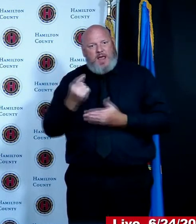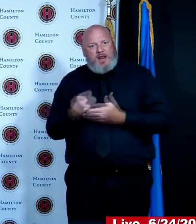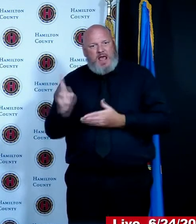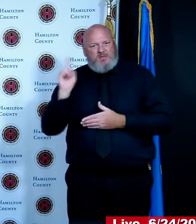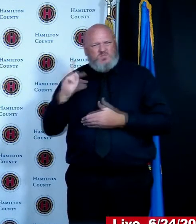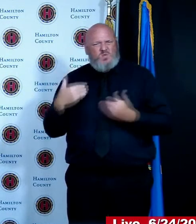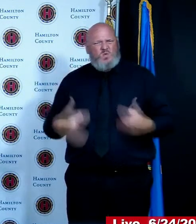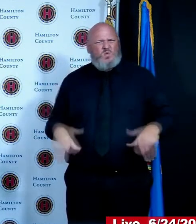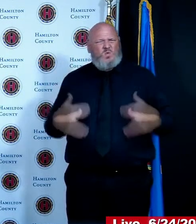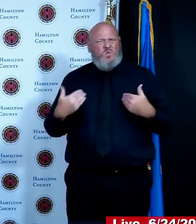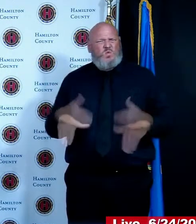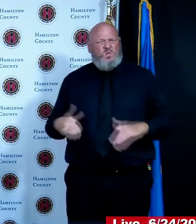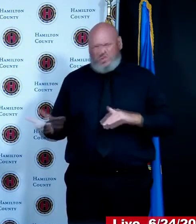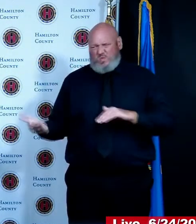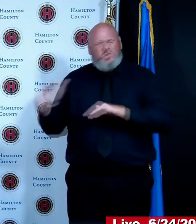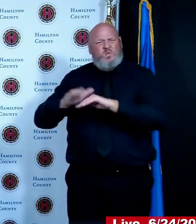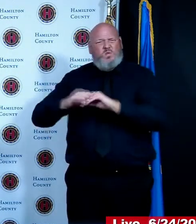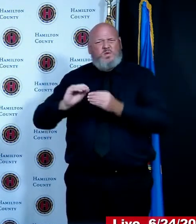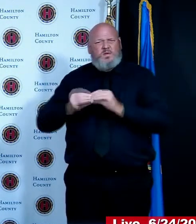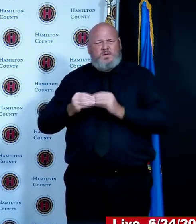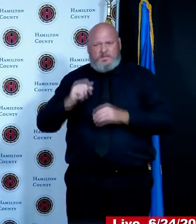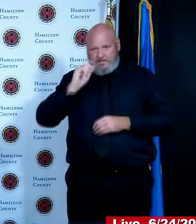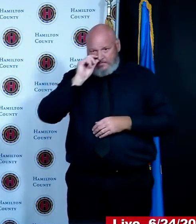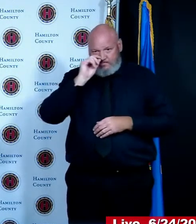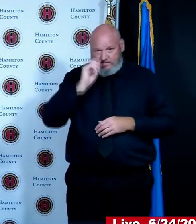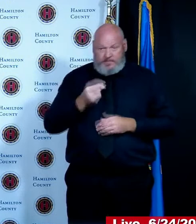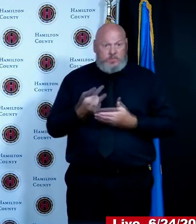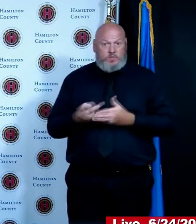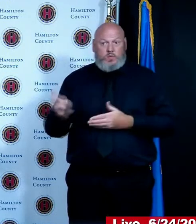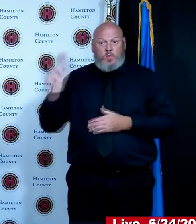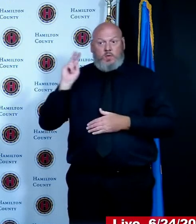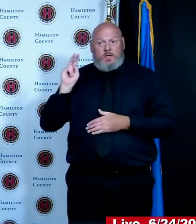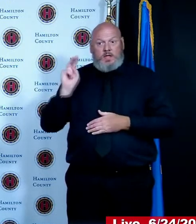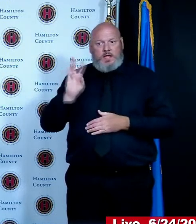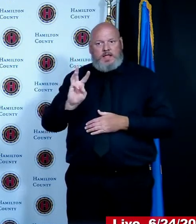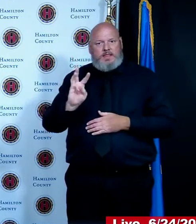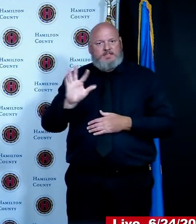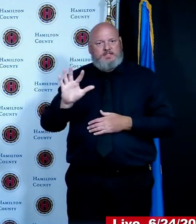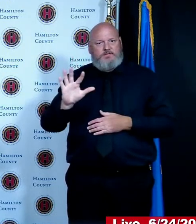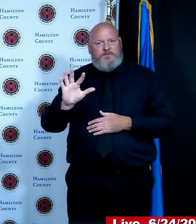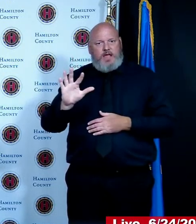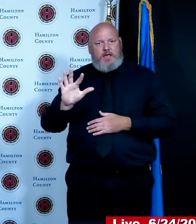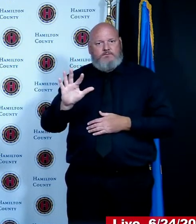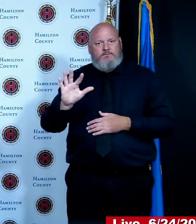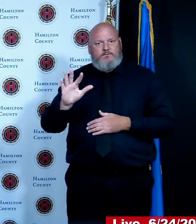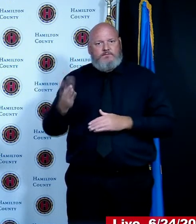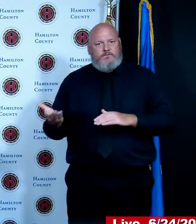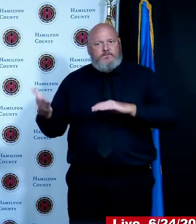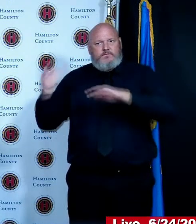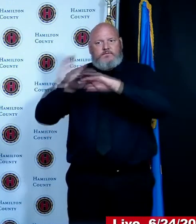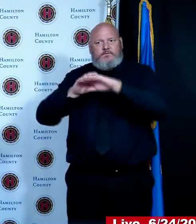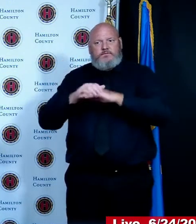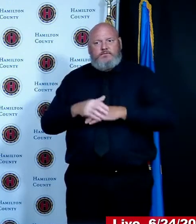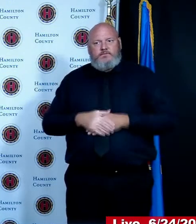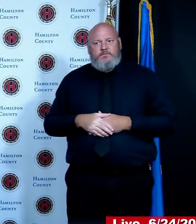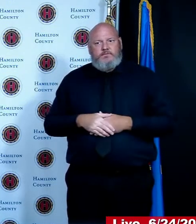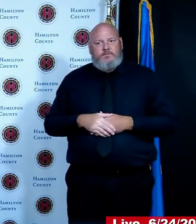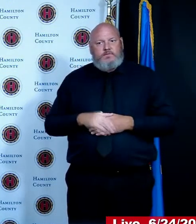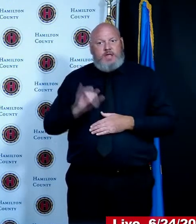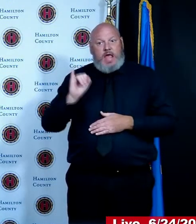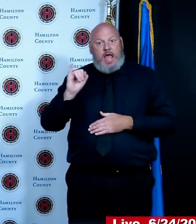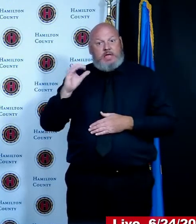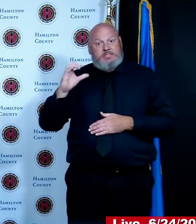hospitalized Covid patients now we have almost 120 and the number of patients on